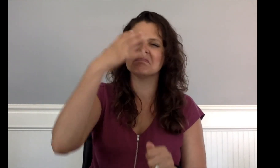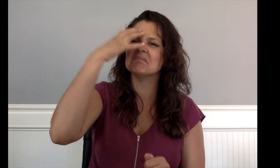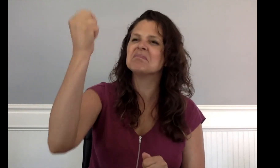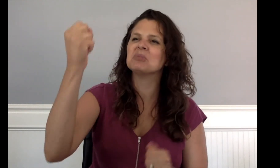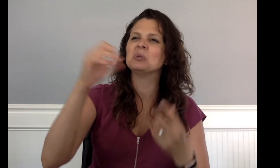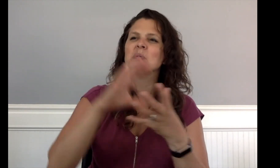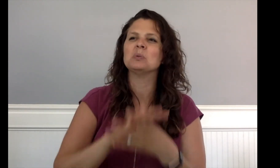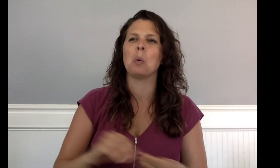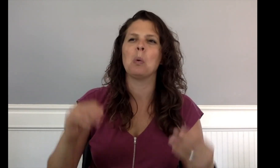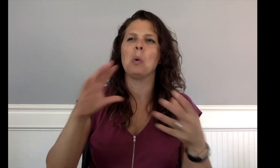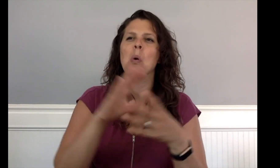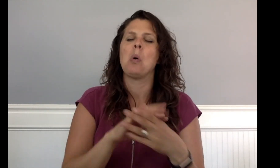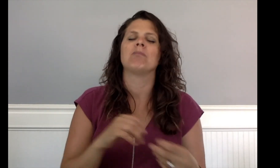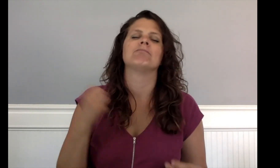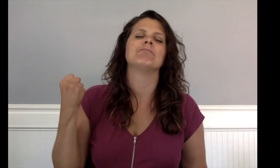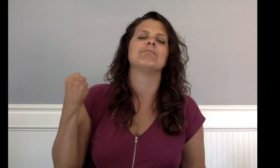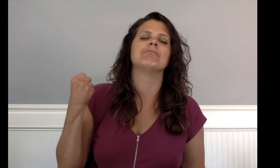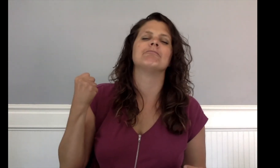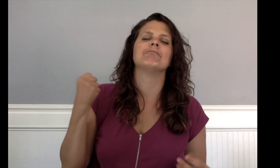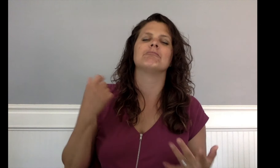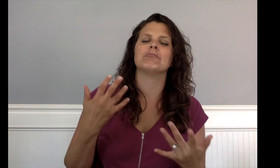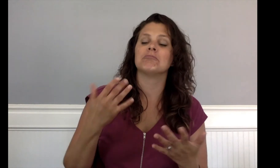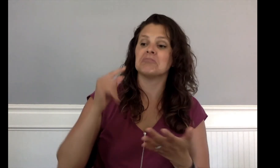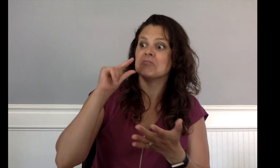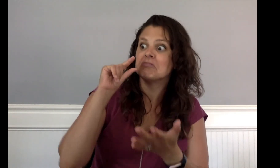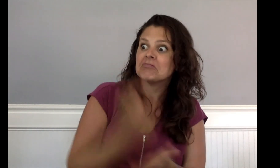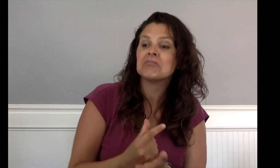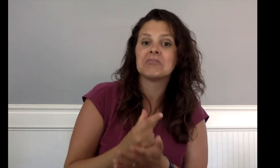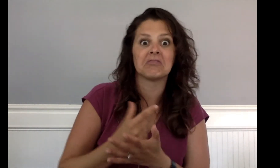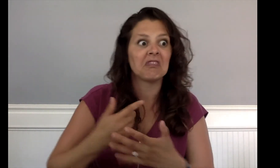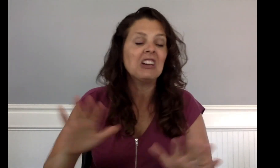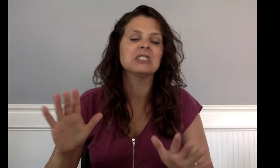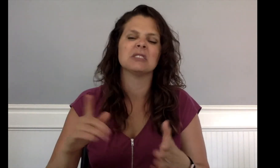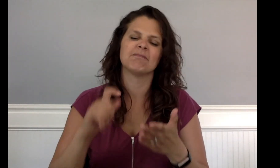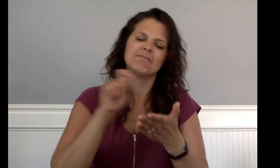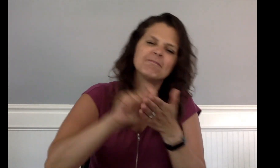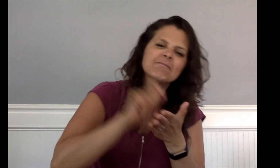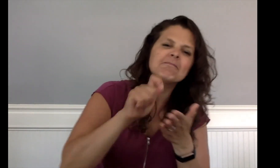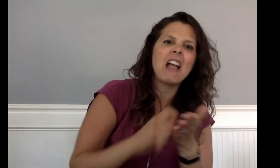Luckily D.J. remembered most of her story and